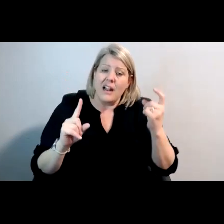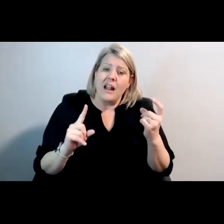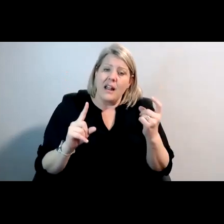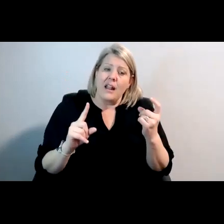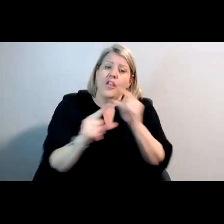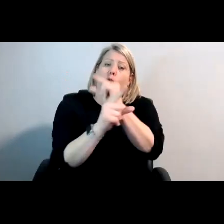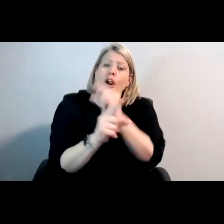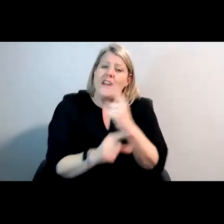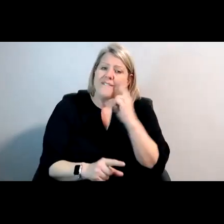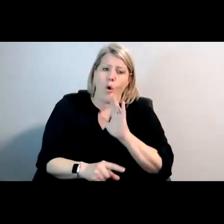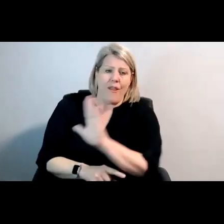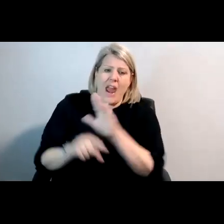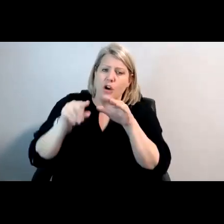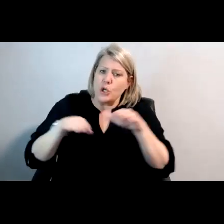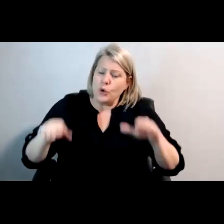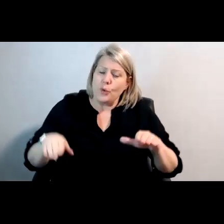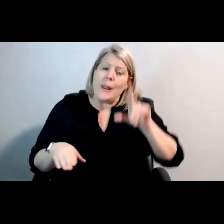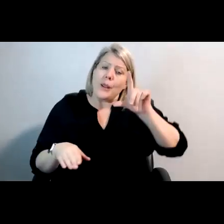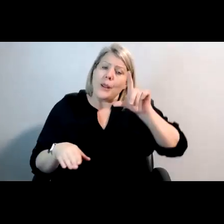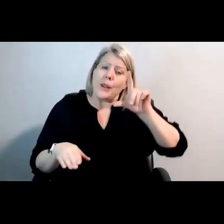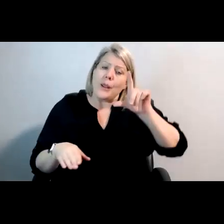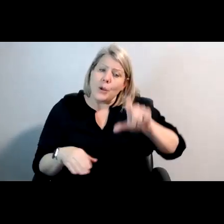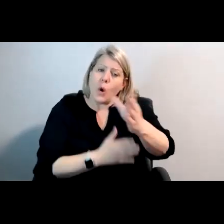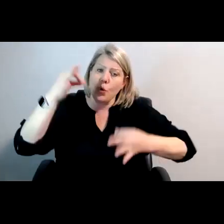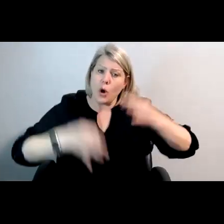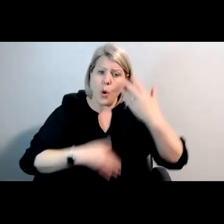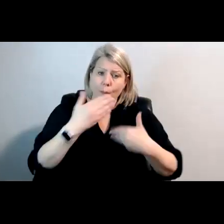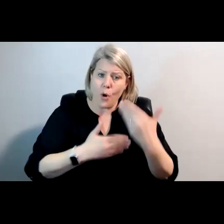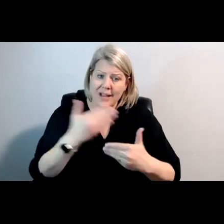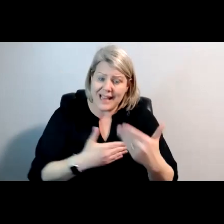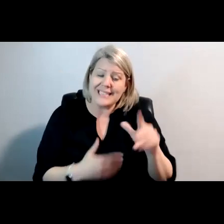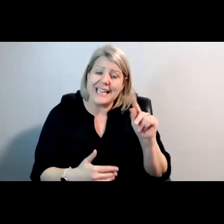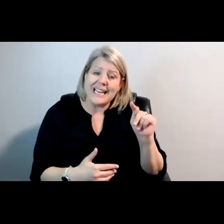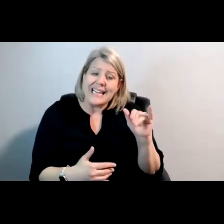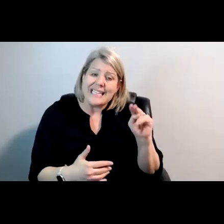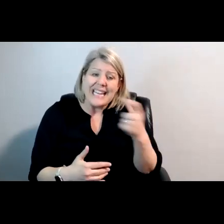Okay, you have to go to a court process. And as Tina said, it's much more than a piece of paper.